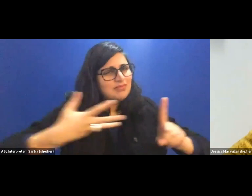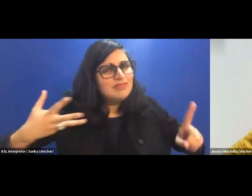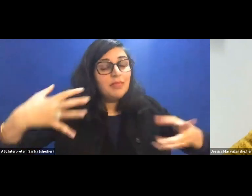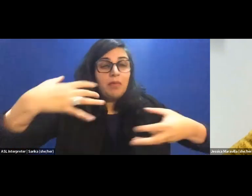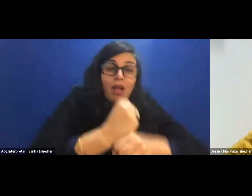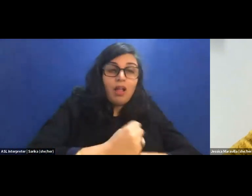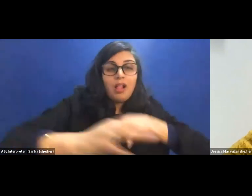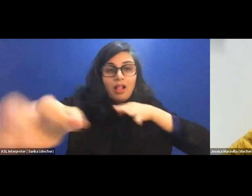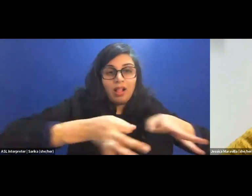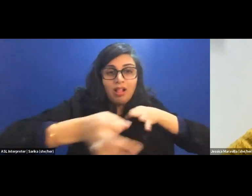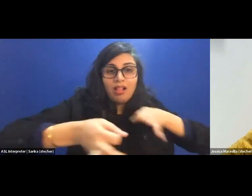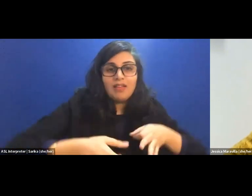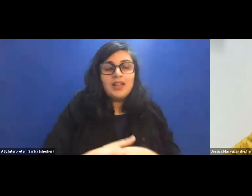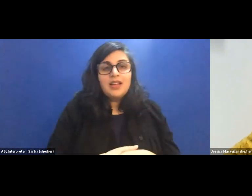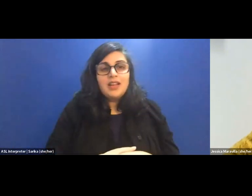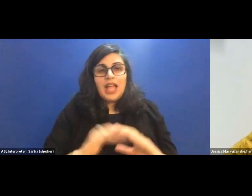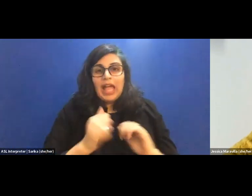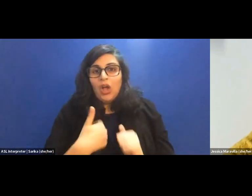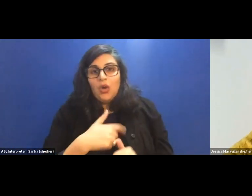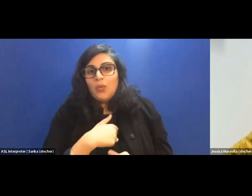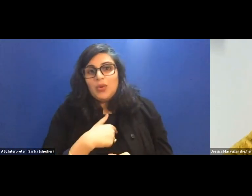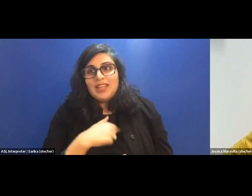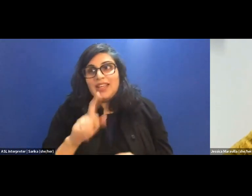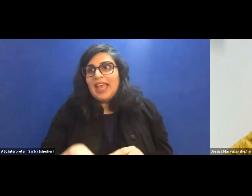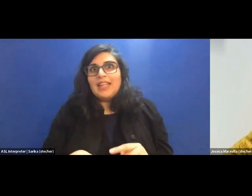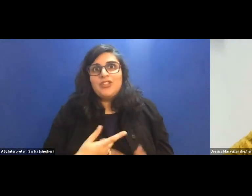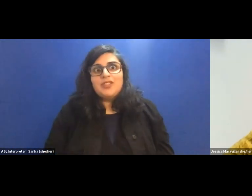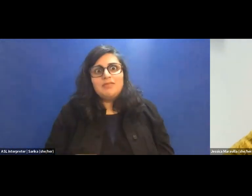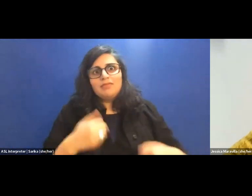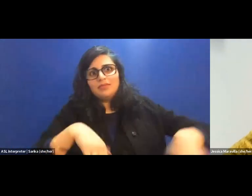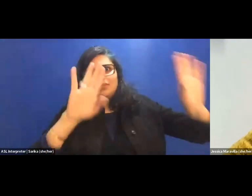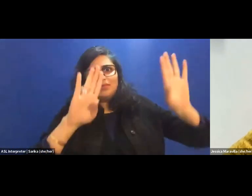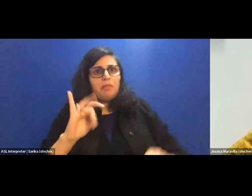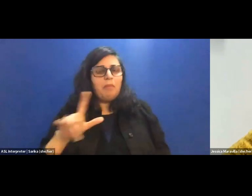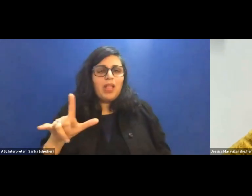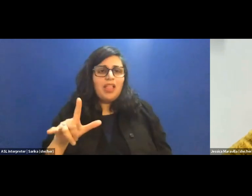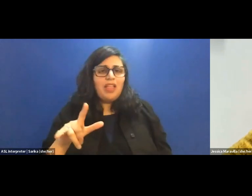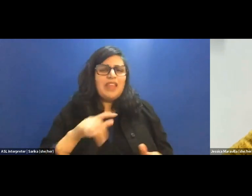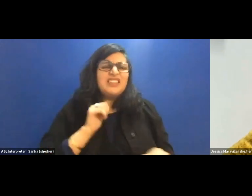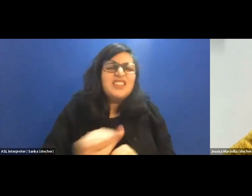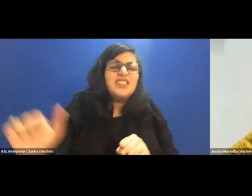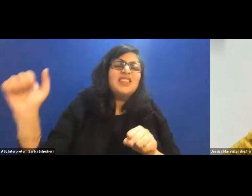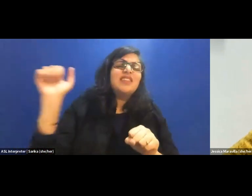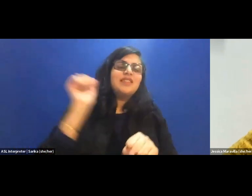Thanks, Jessica. >> JESSICA MARAVILLA: Thank you, Kelly, so much for that